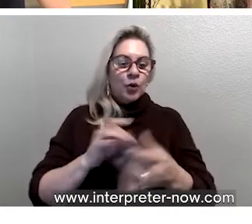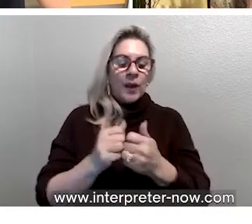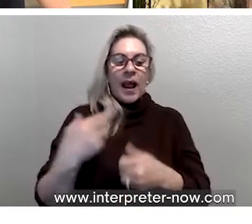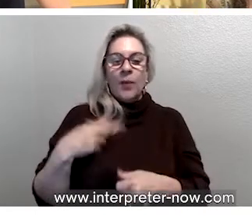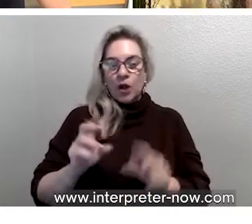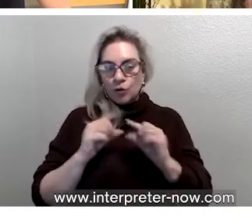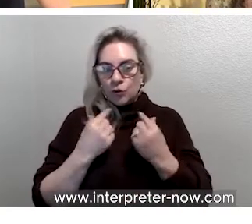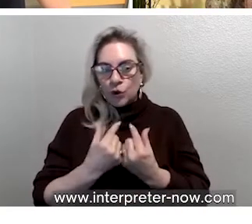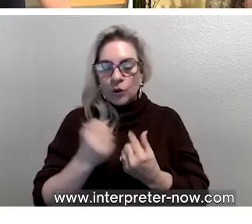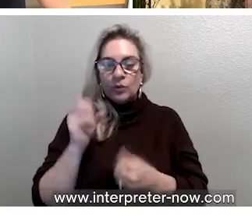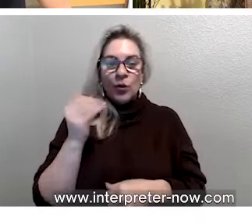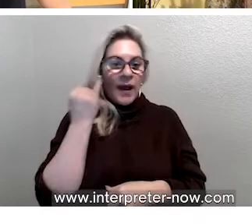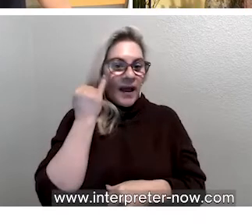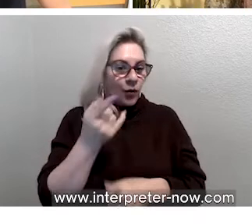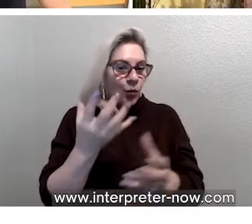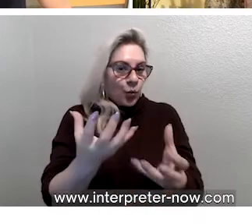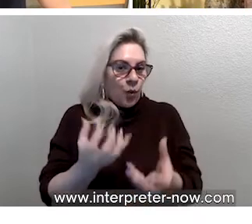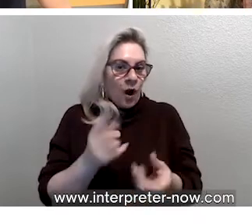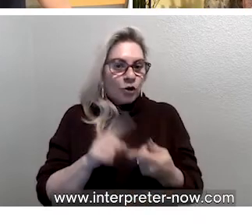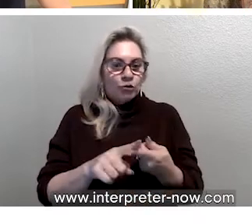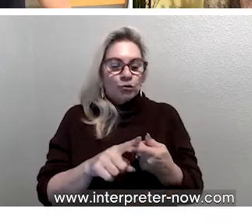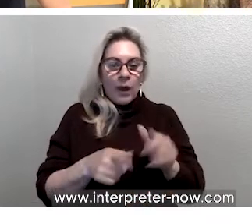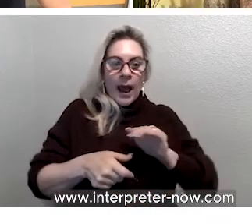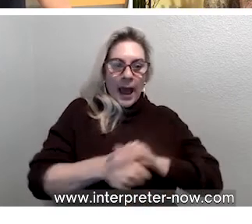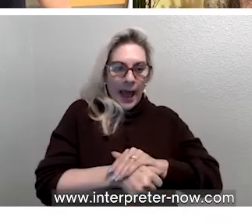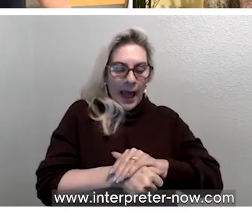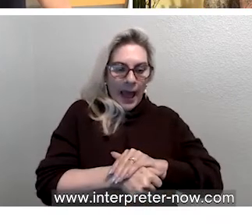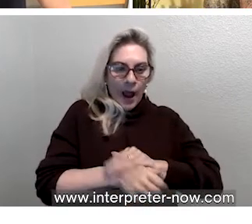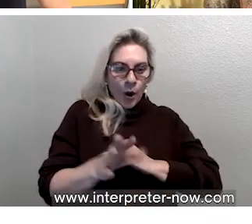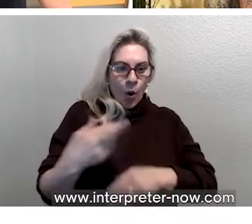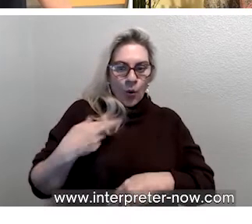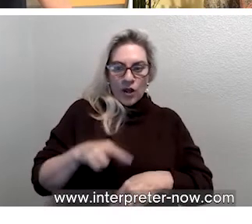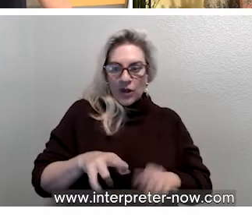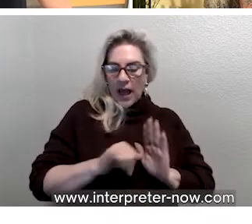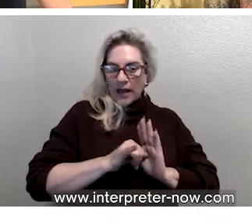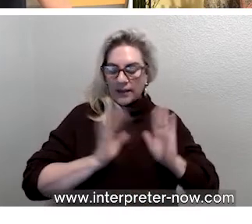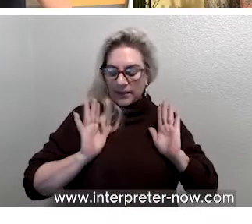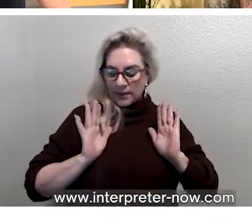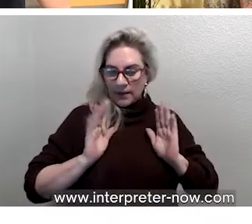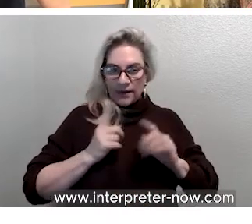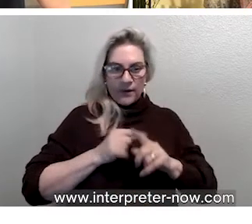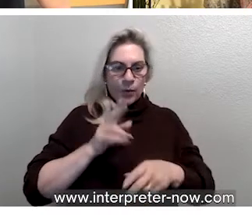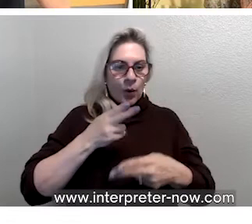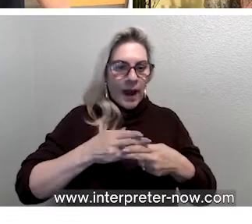So if you wanted to hide your religious identity based off of your name, changing your name,